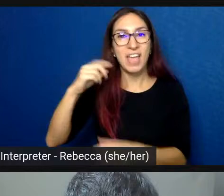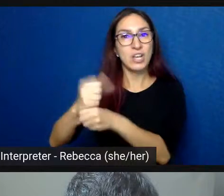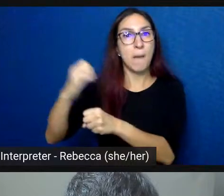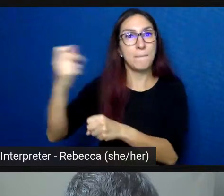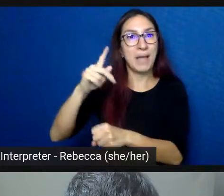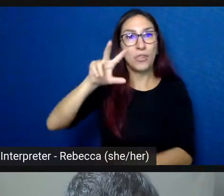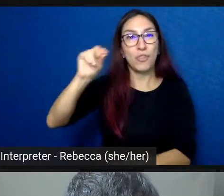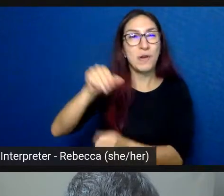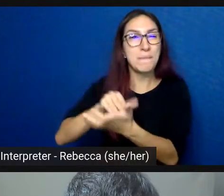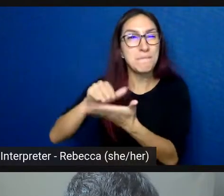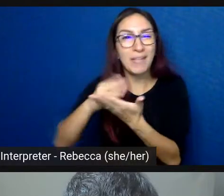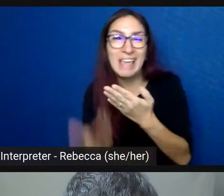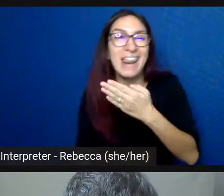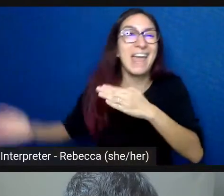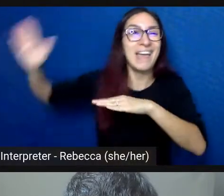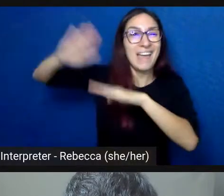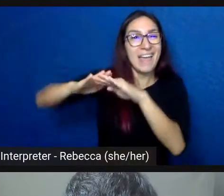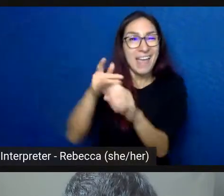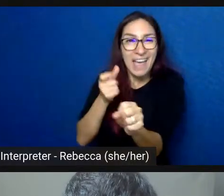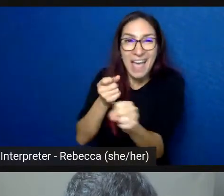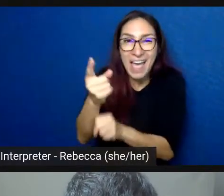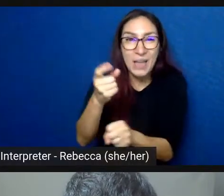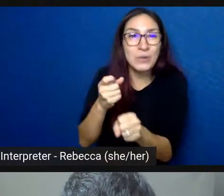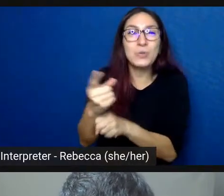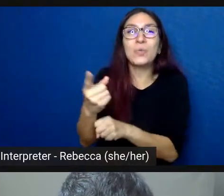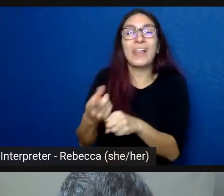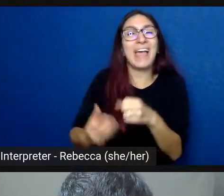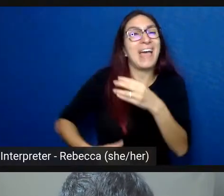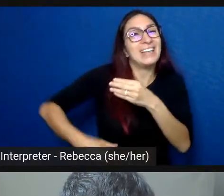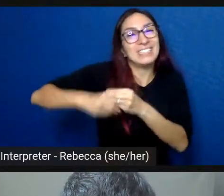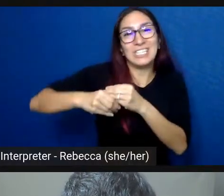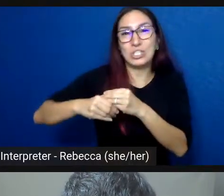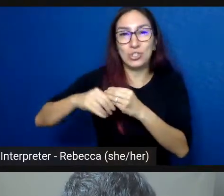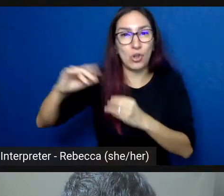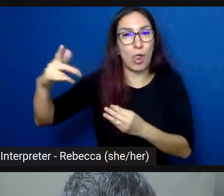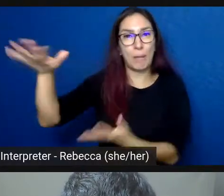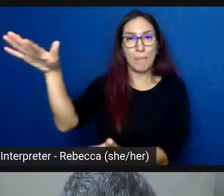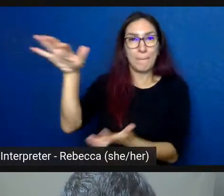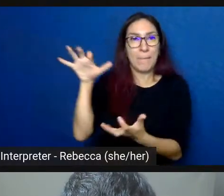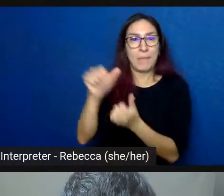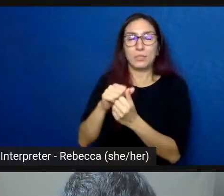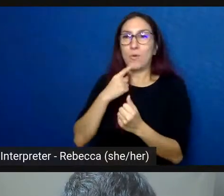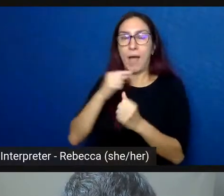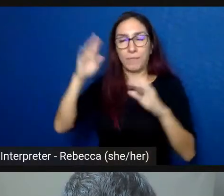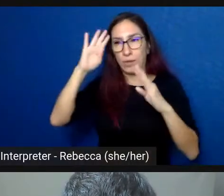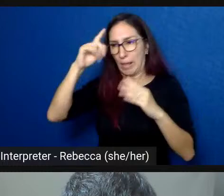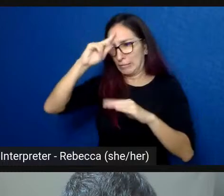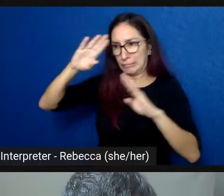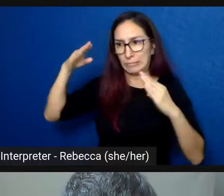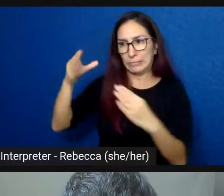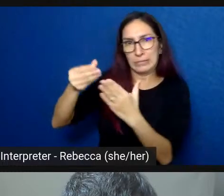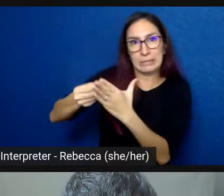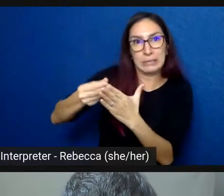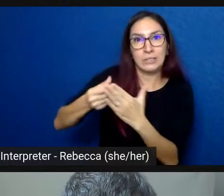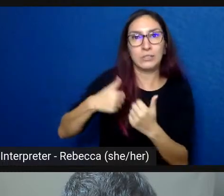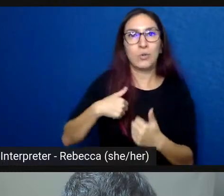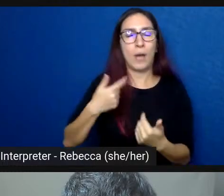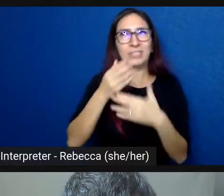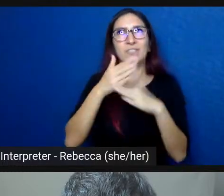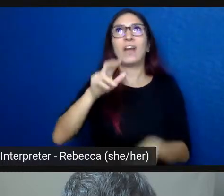Anne Bolelett: Yes. I had to run that through the calculator. They invested 35,000 pounds and they got 13,000,000 pounds annual additional turnover. And I am